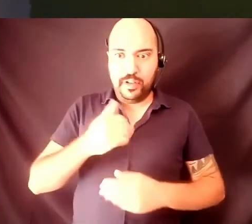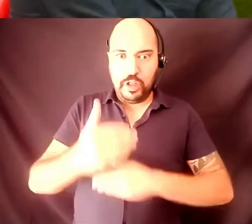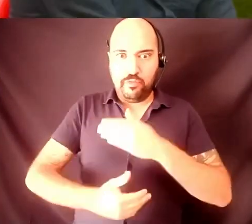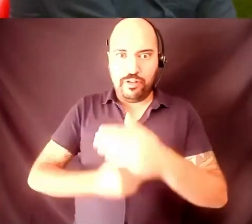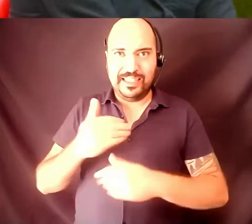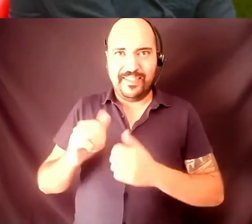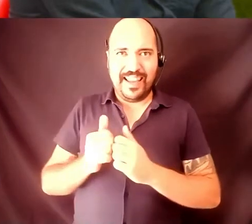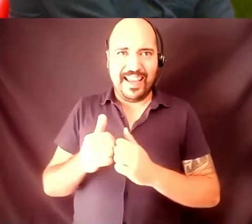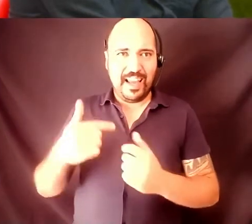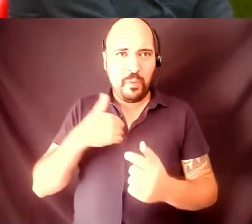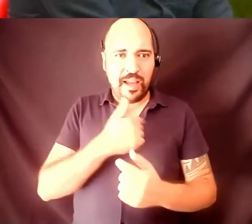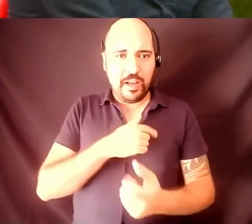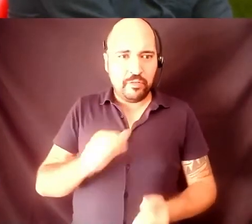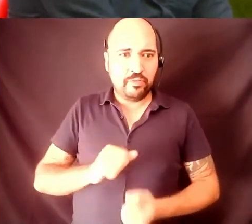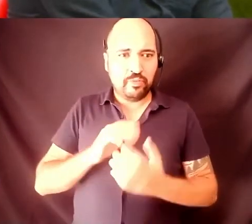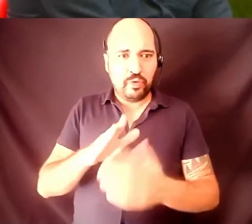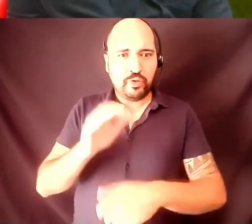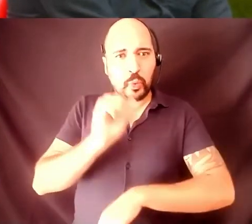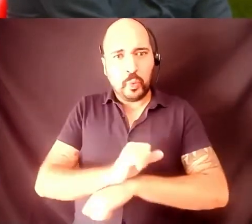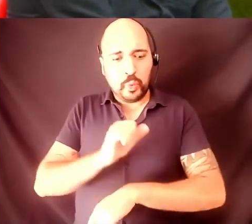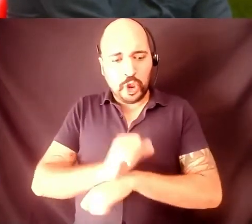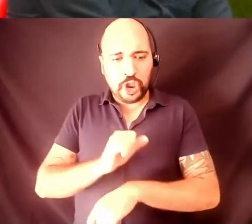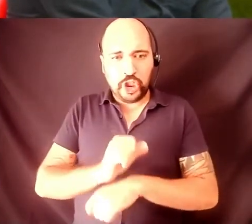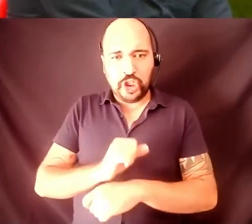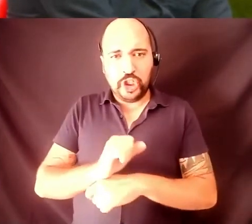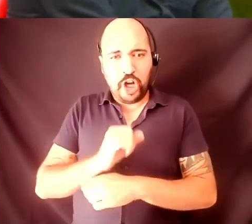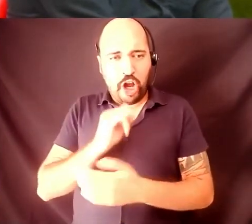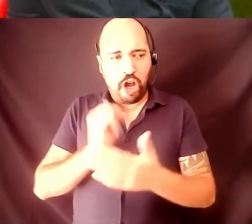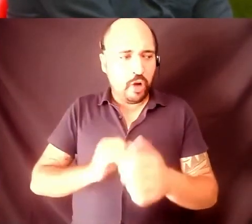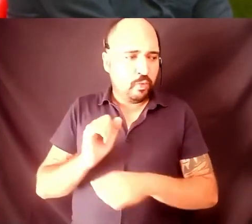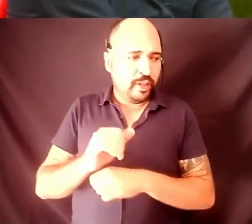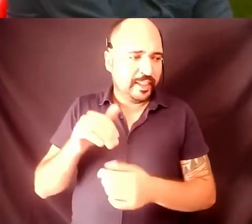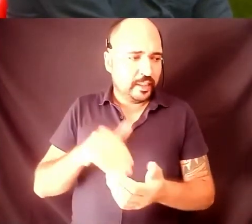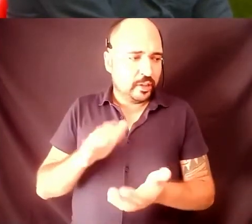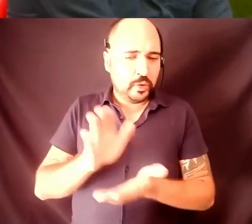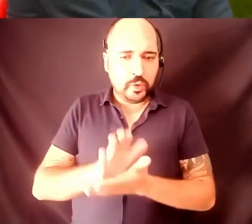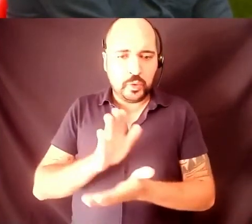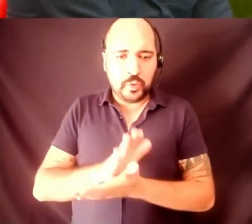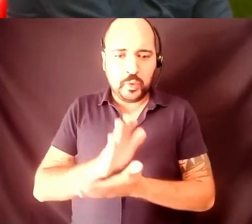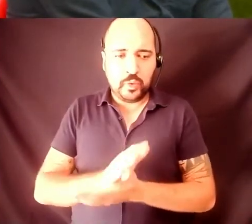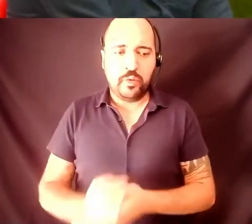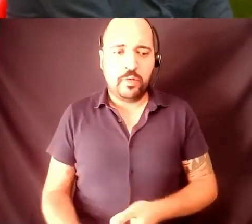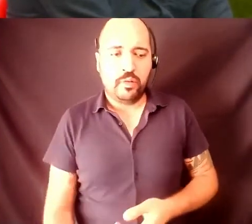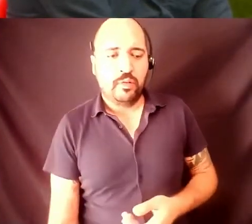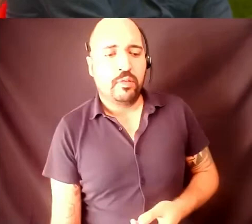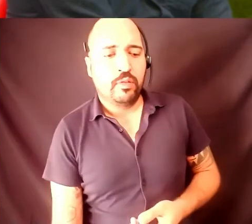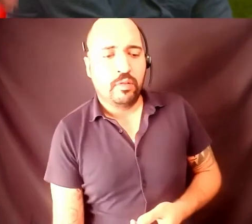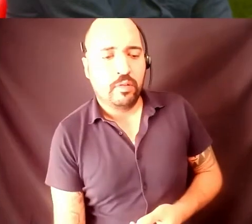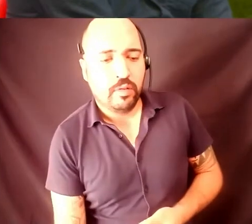So I do a lot of work in schools all over the city. I go in as a guest, but like you said, going in